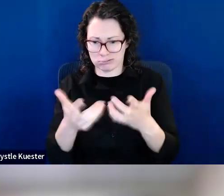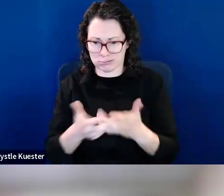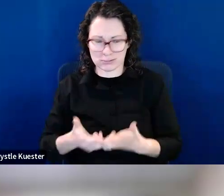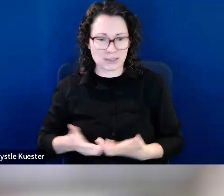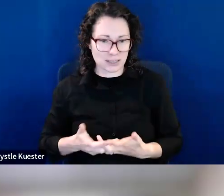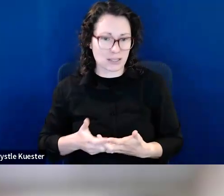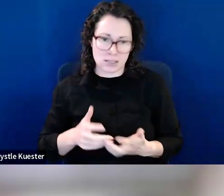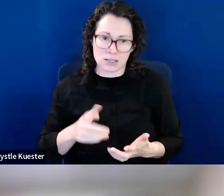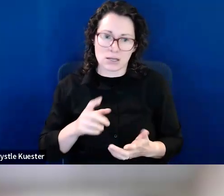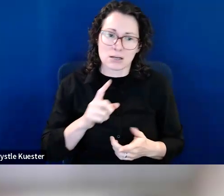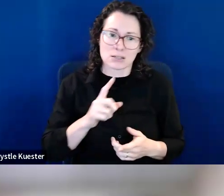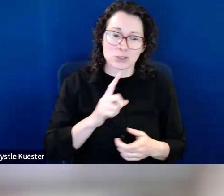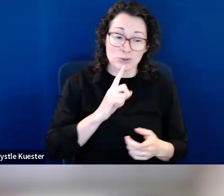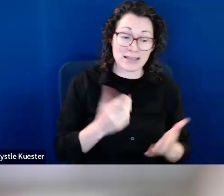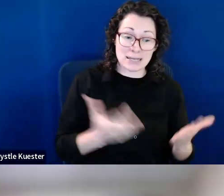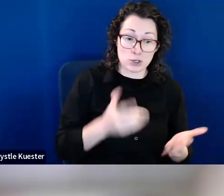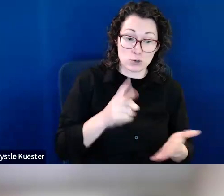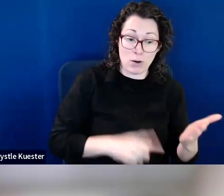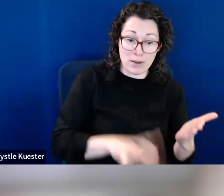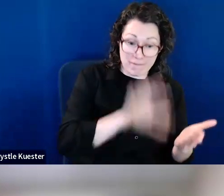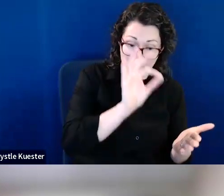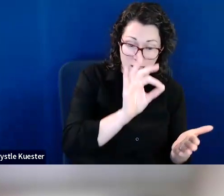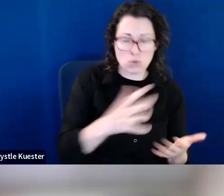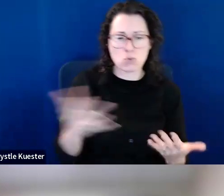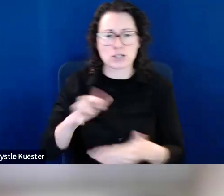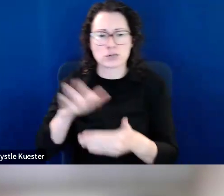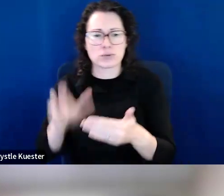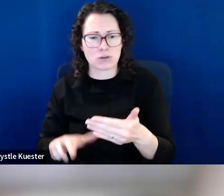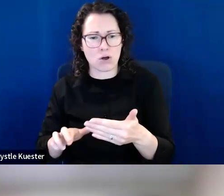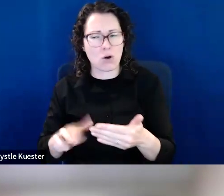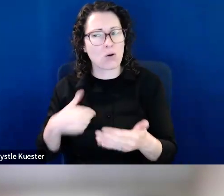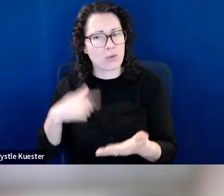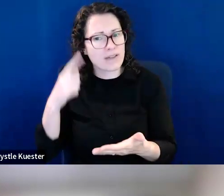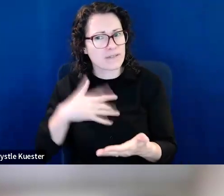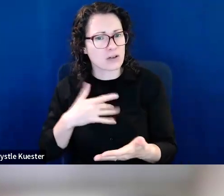extends from here's our findings, here's a result of what we believe are the right directions to go.